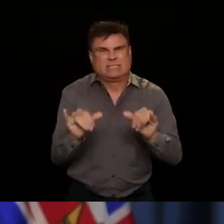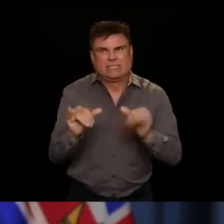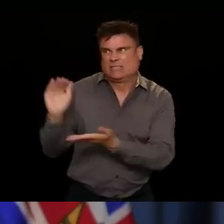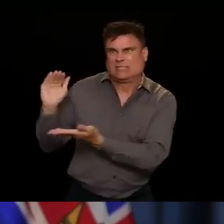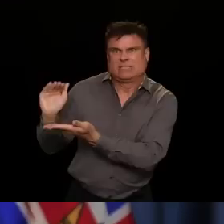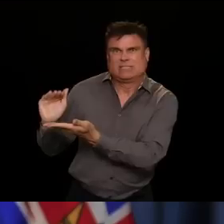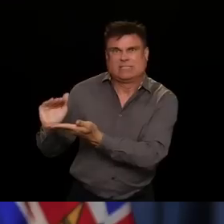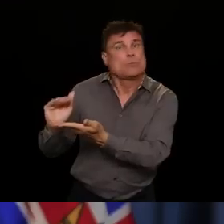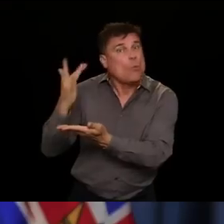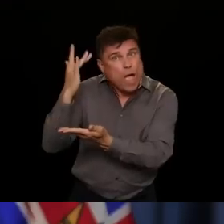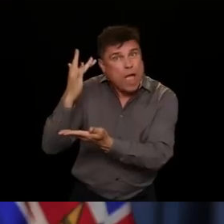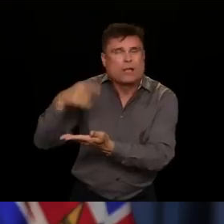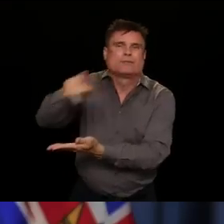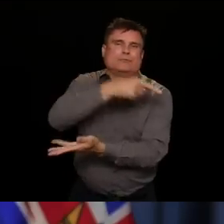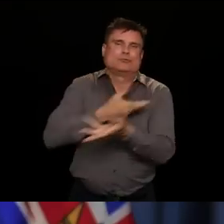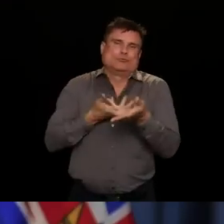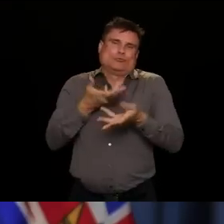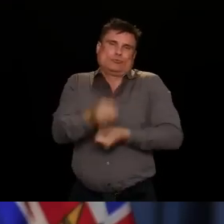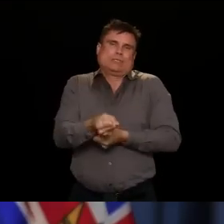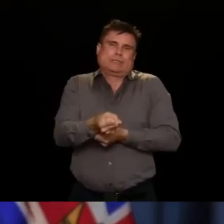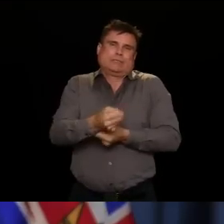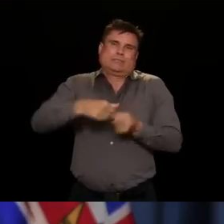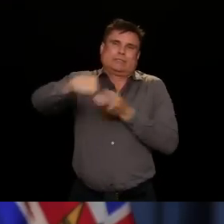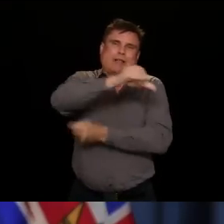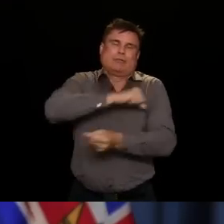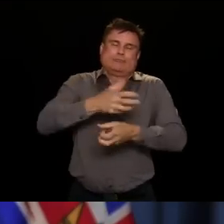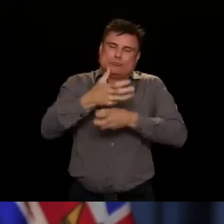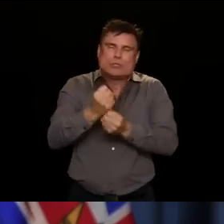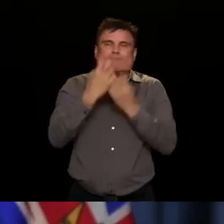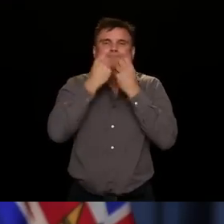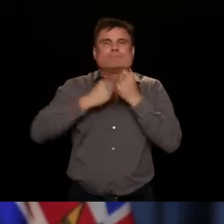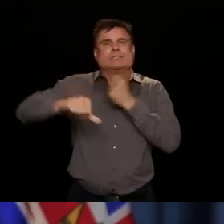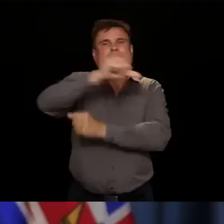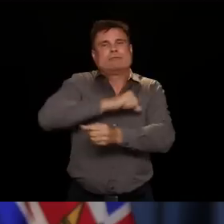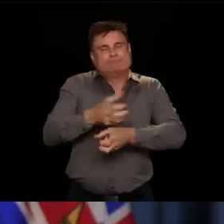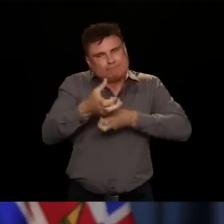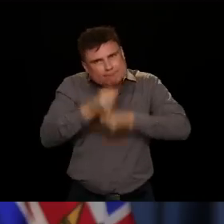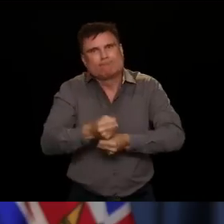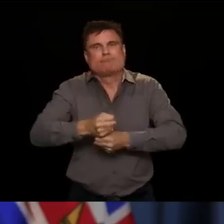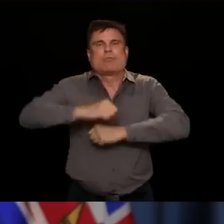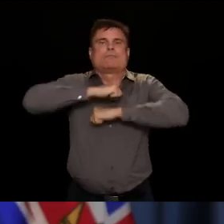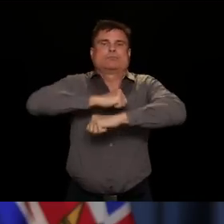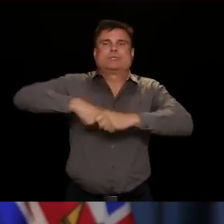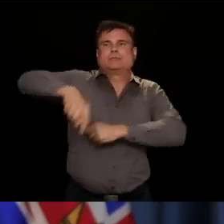what is working. It is as important now as it ever was. Physical distancing saves lives.